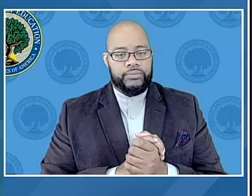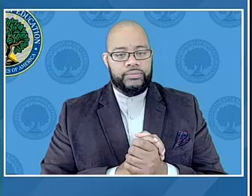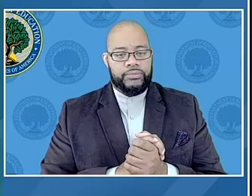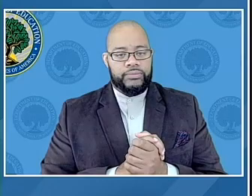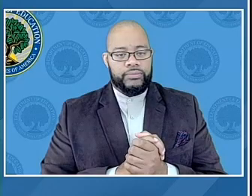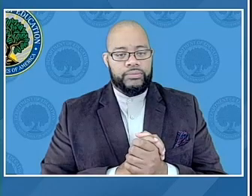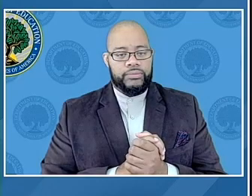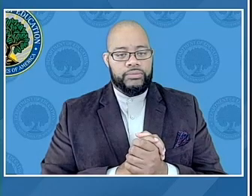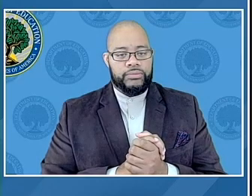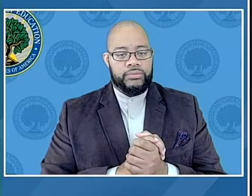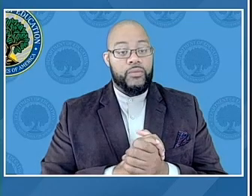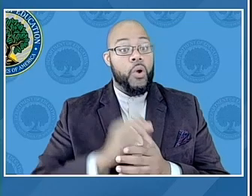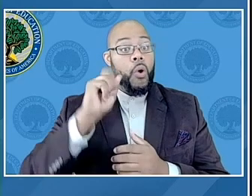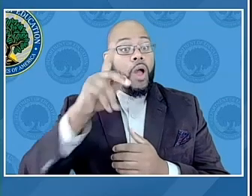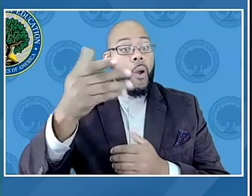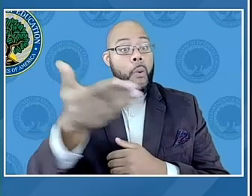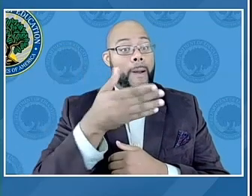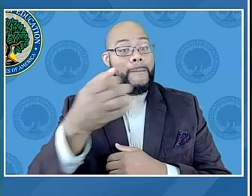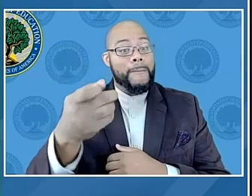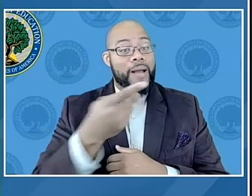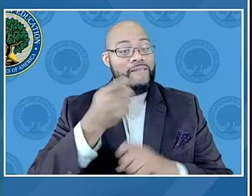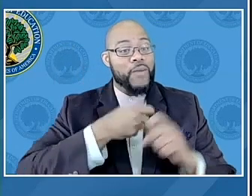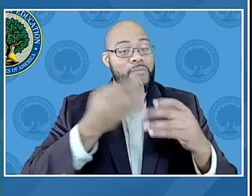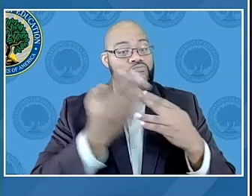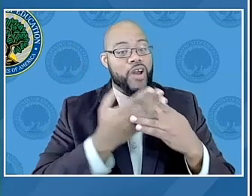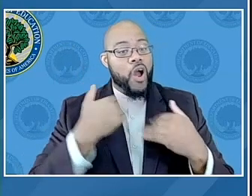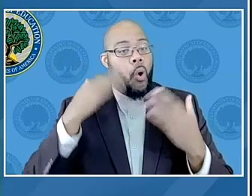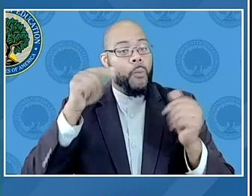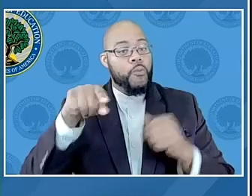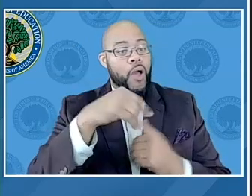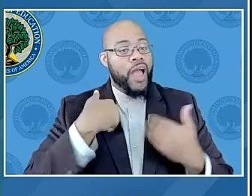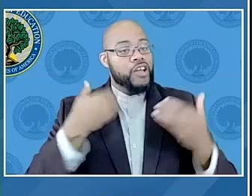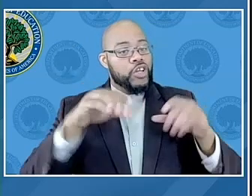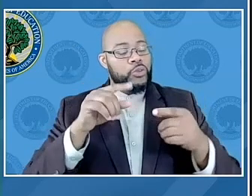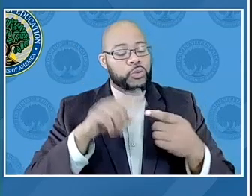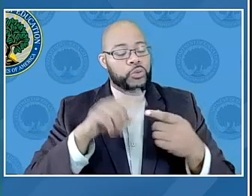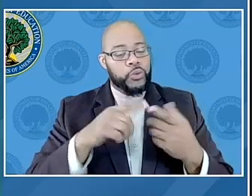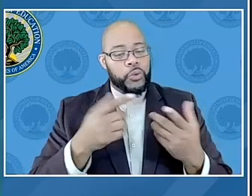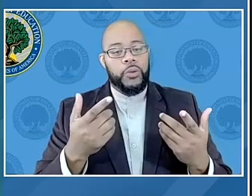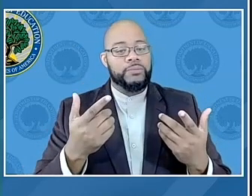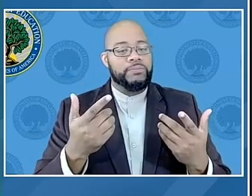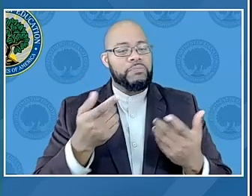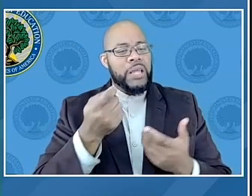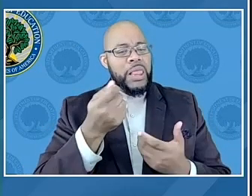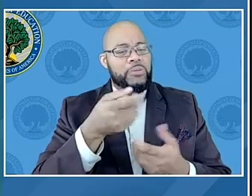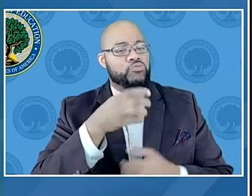Okay. Welcome back from break. I hope you all had a chance to get a little refreshment or a little outdoor air